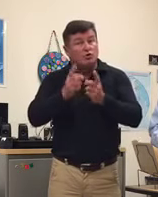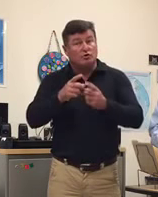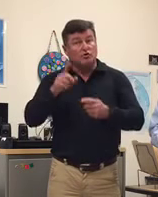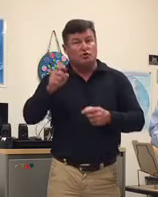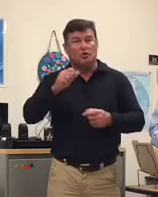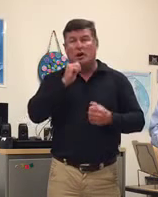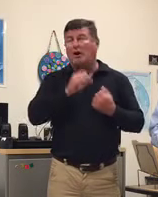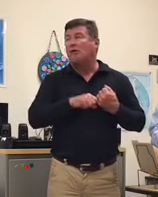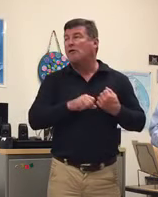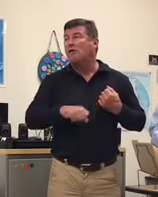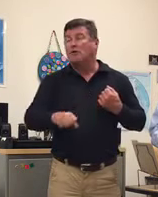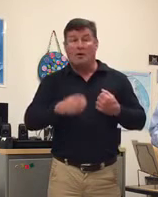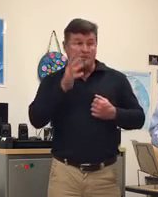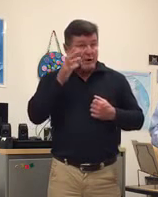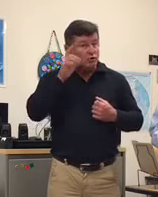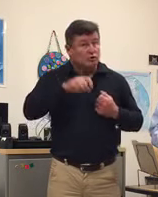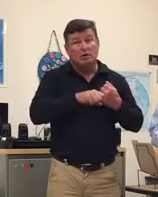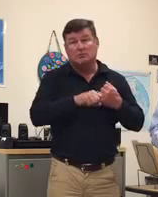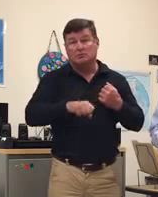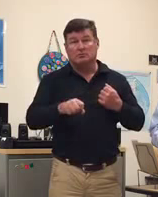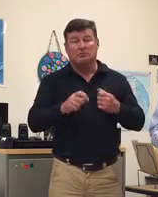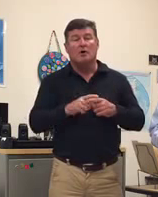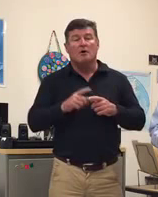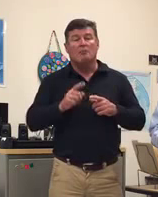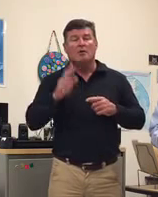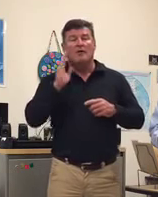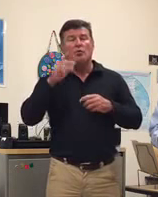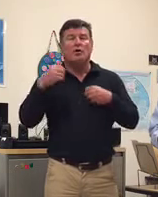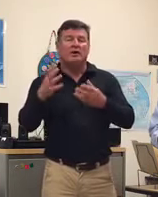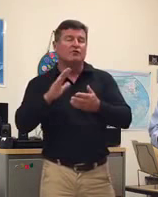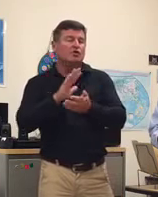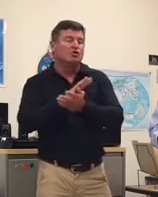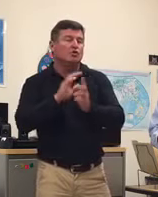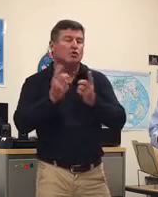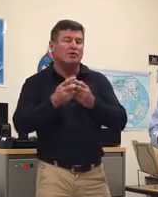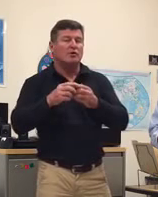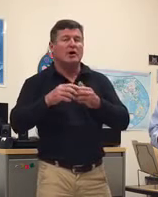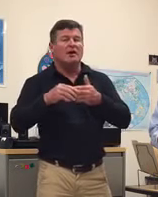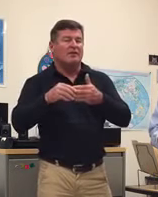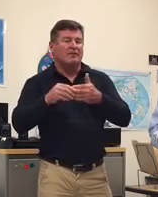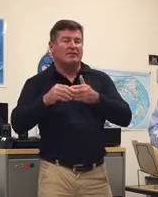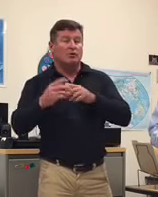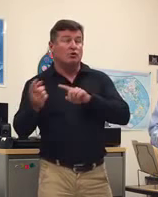any real delay, but there will be, of course, some allowance given to school